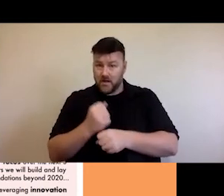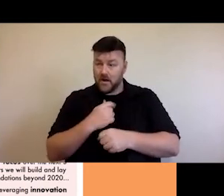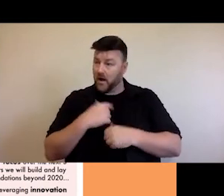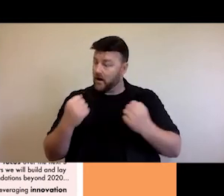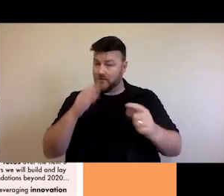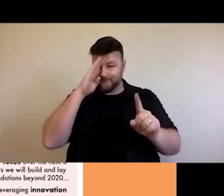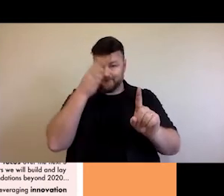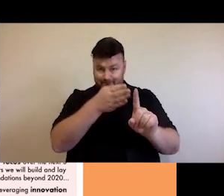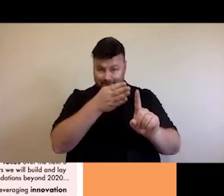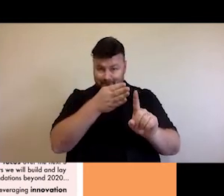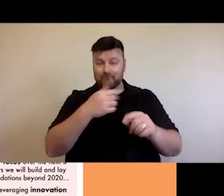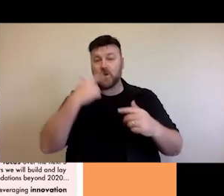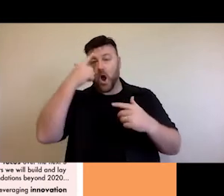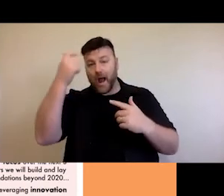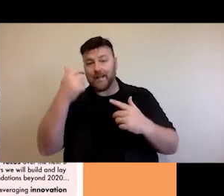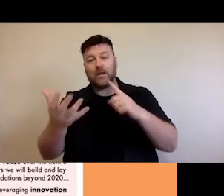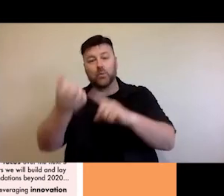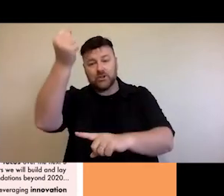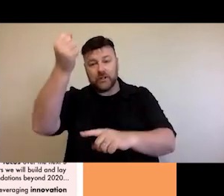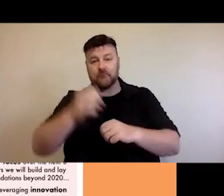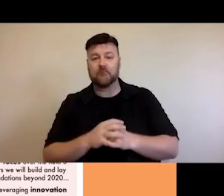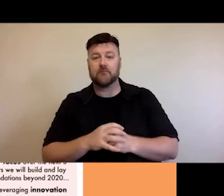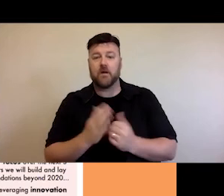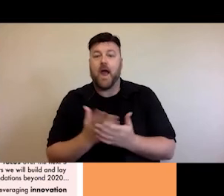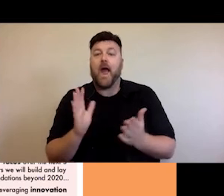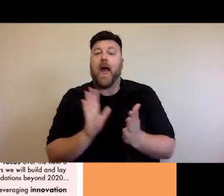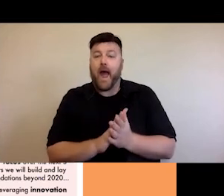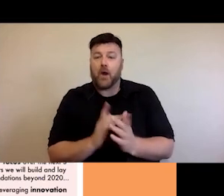to achieving those objectives, how we stress-test those objectives and